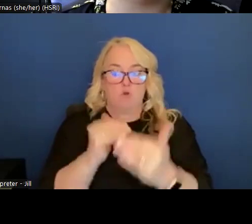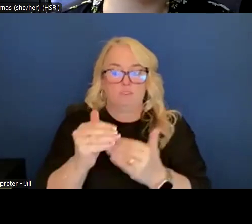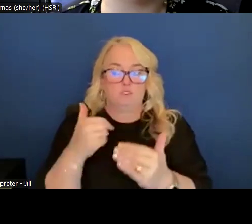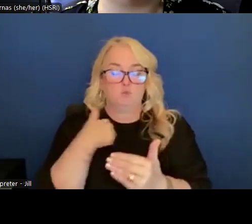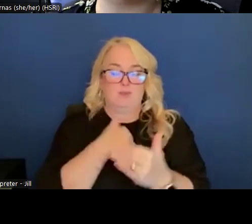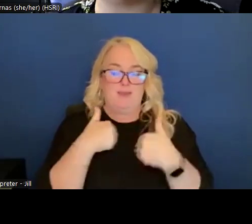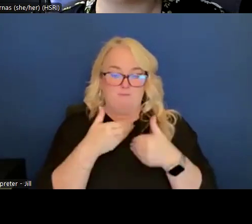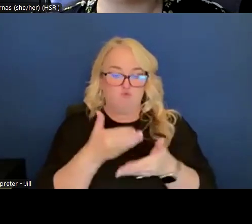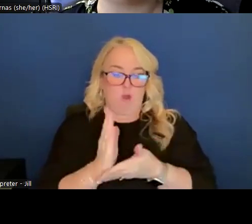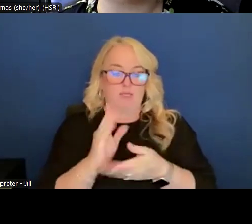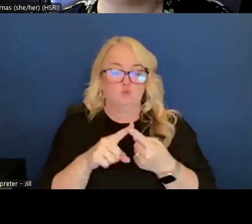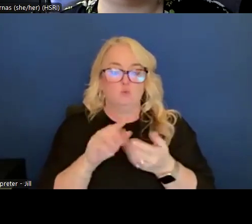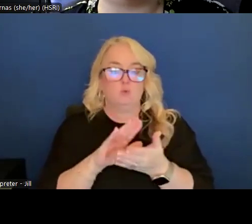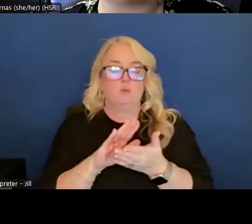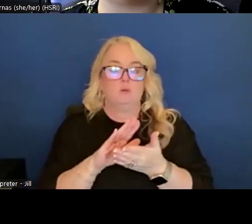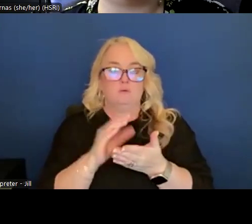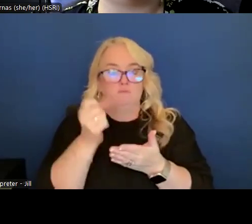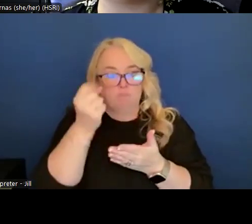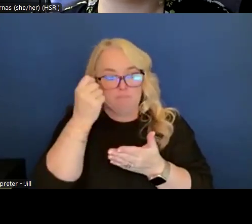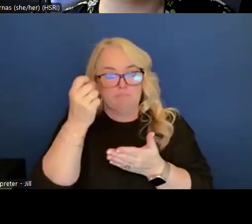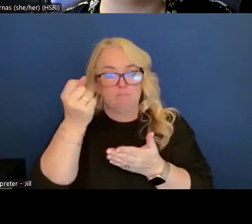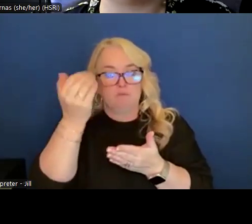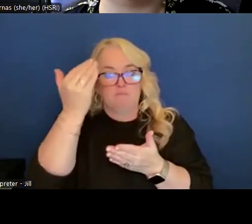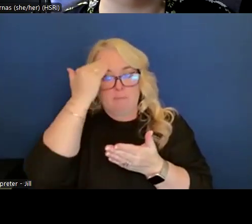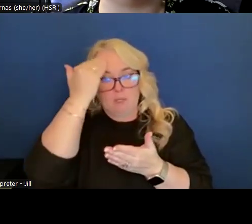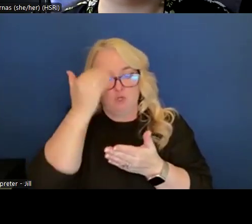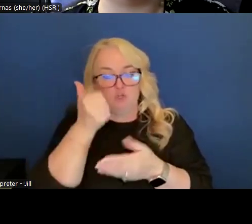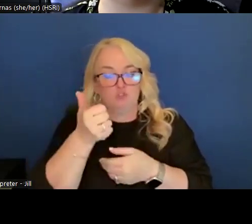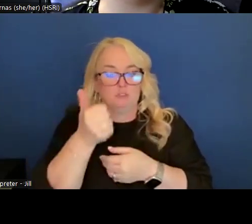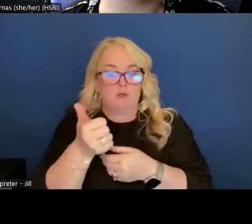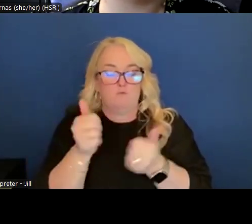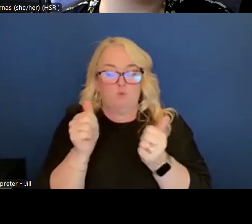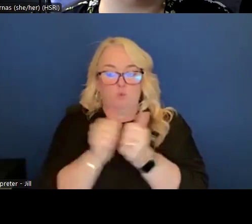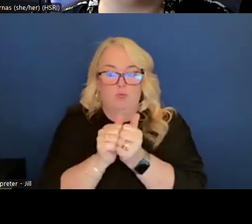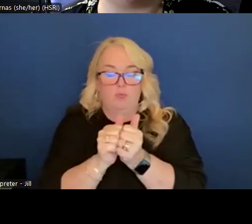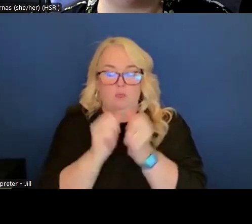familiarizing oneself with, well, where are my services